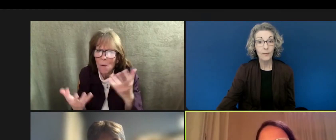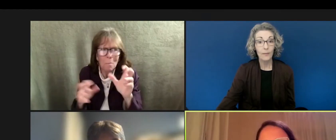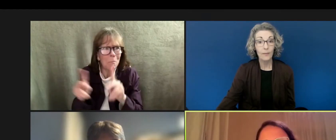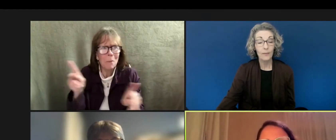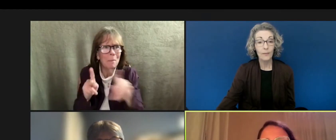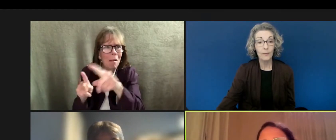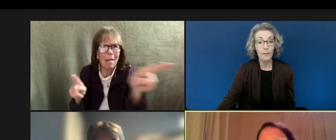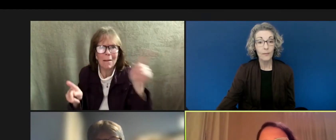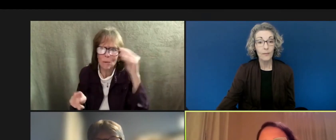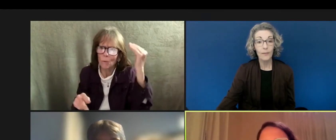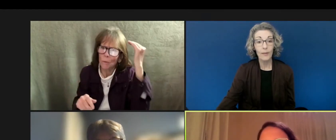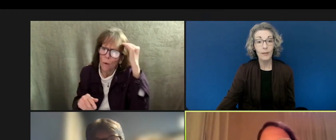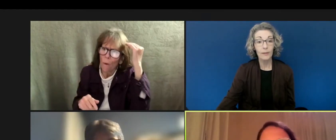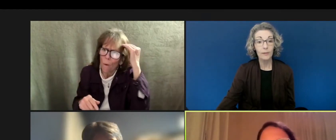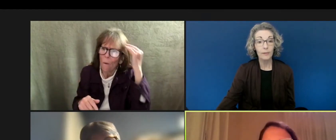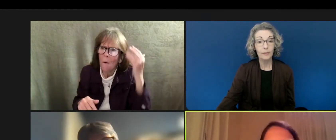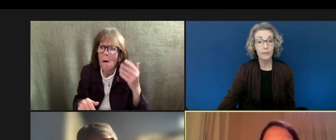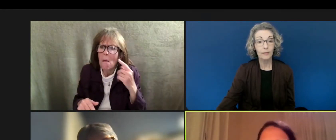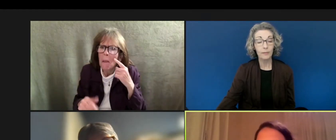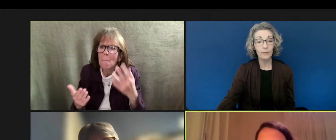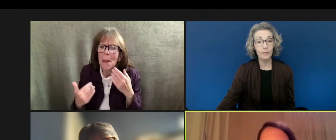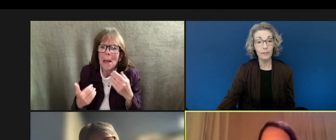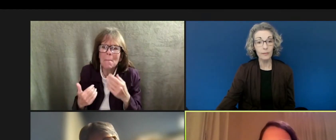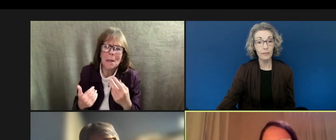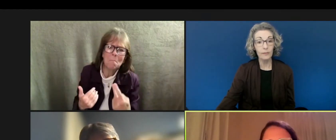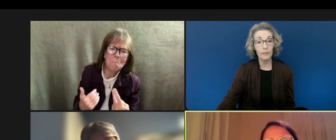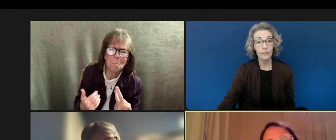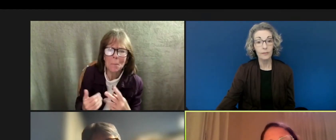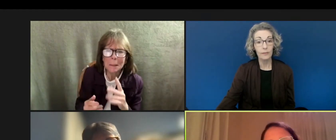So I just thought maybe we can discuss some accommodations,